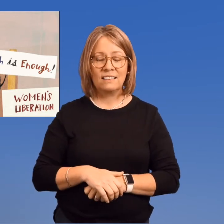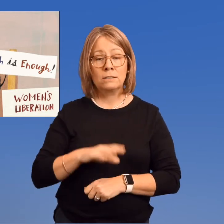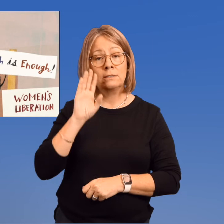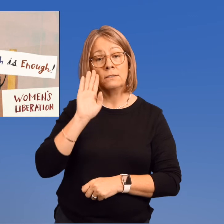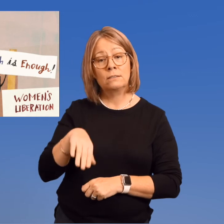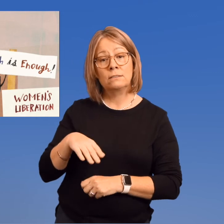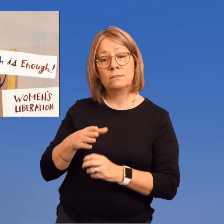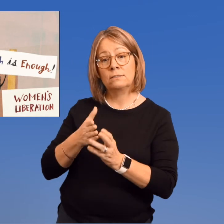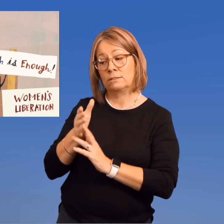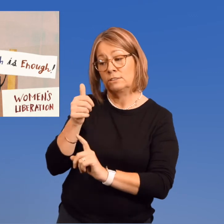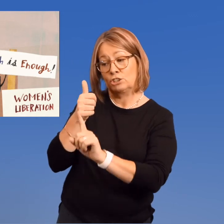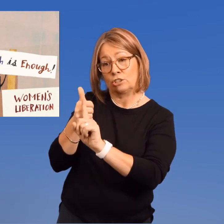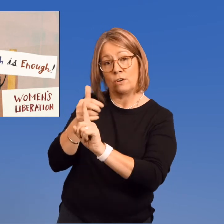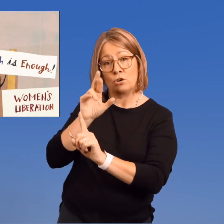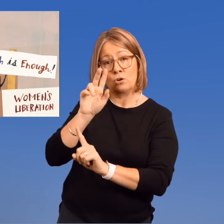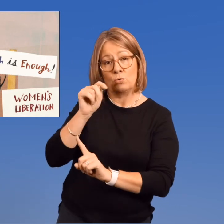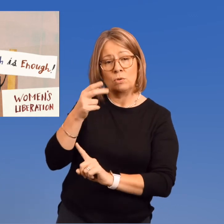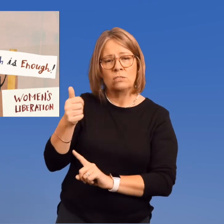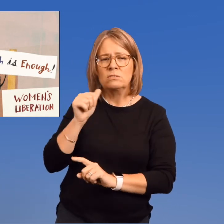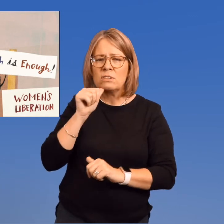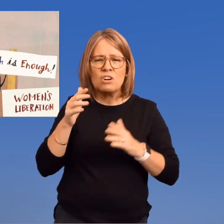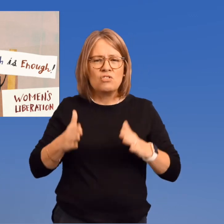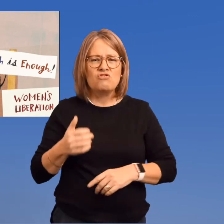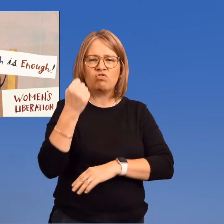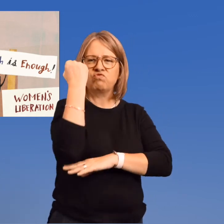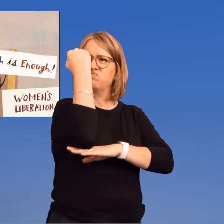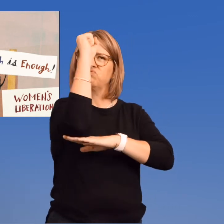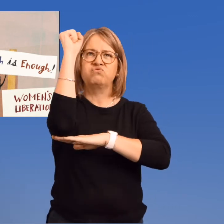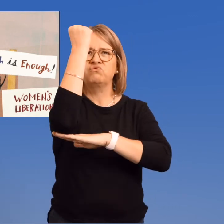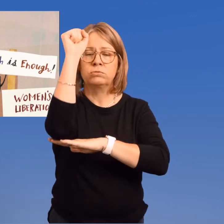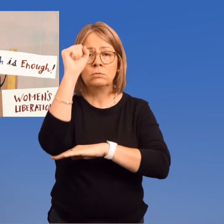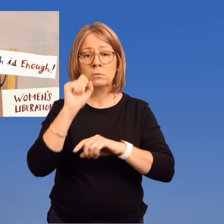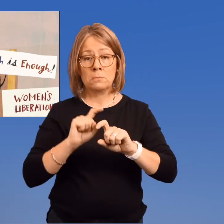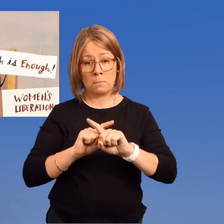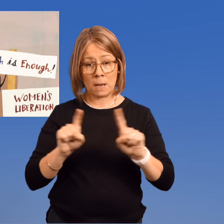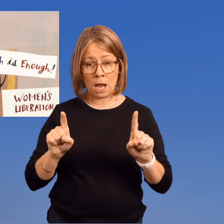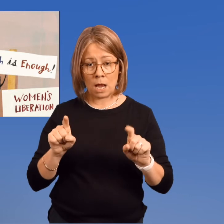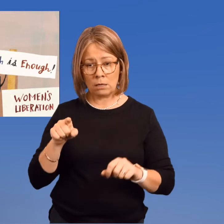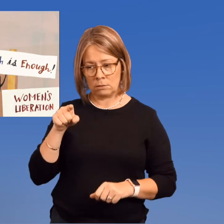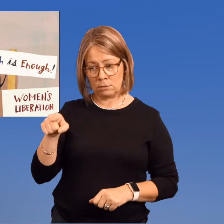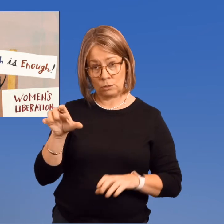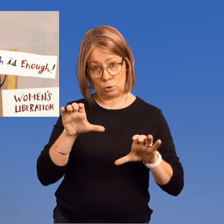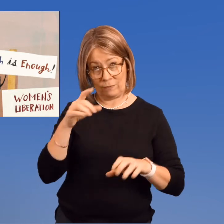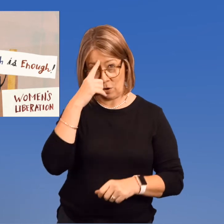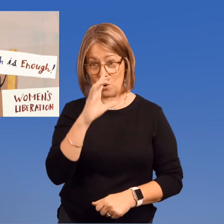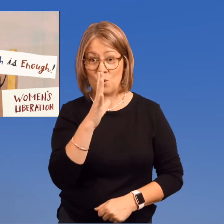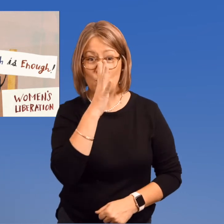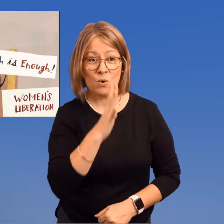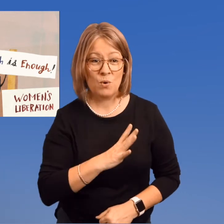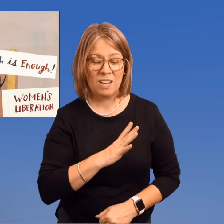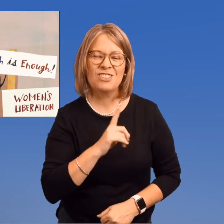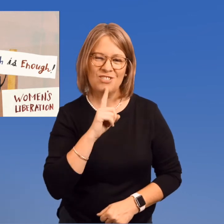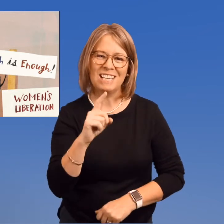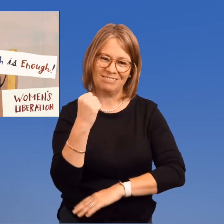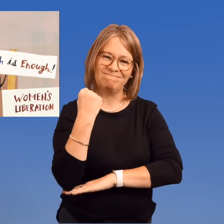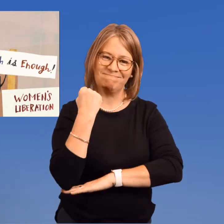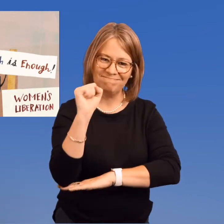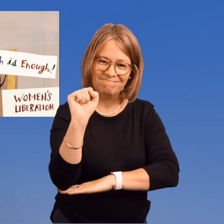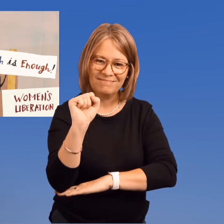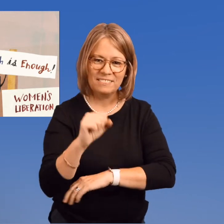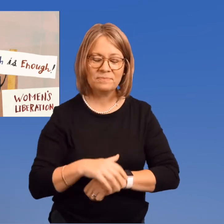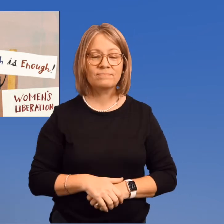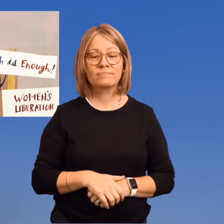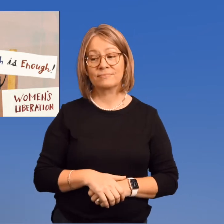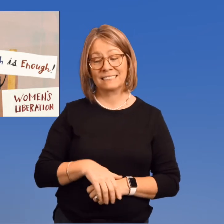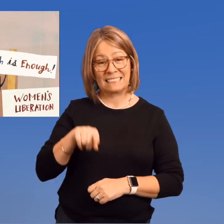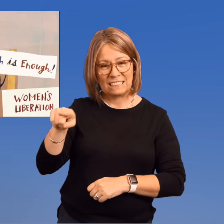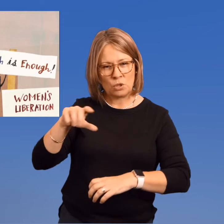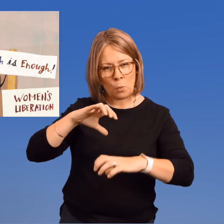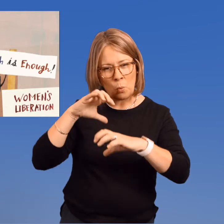Though Ruth herself was not a revolutionary, what she did for women was revolutionary.